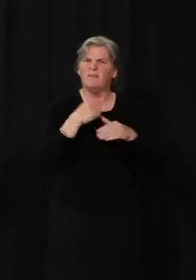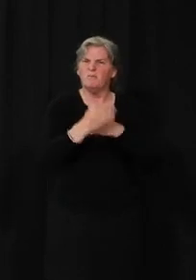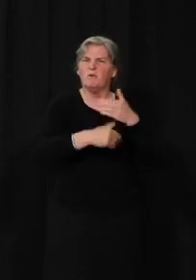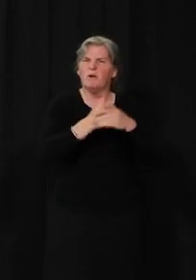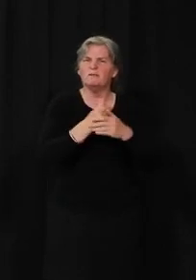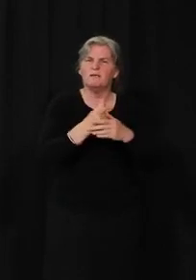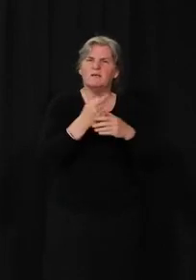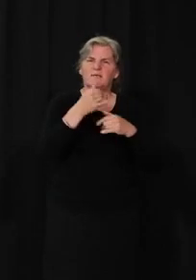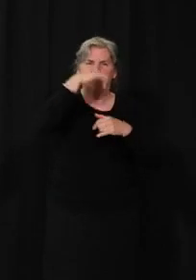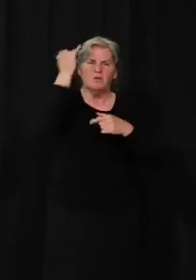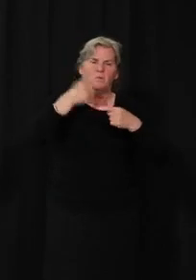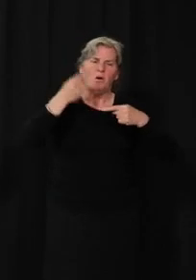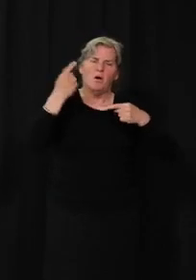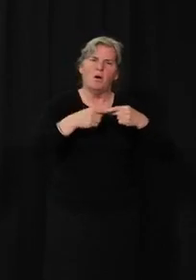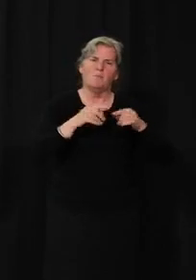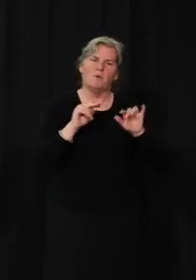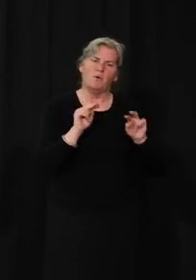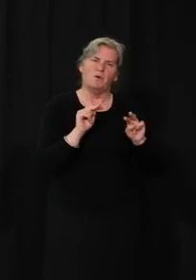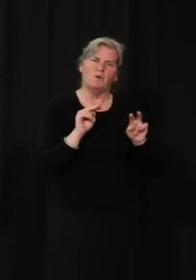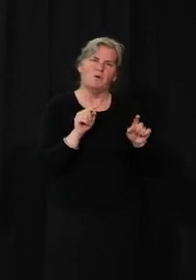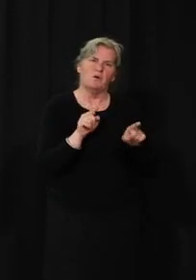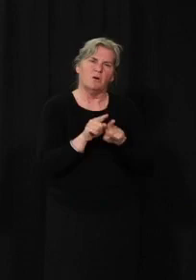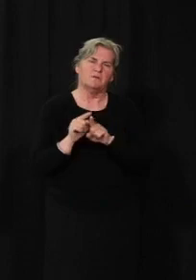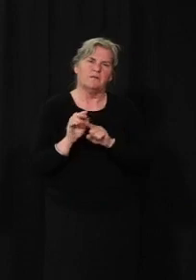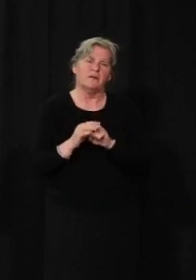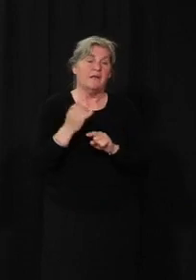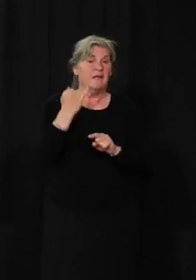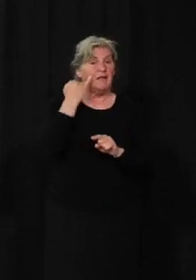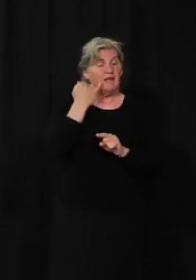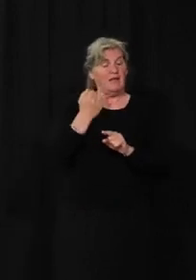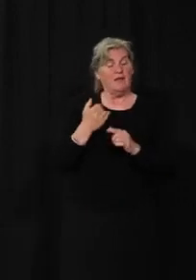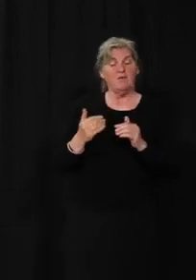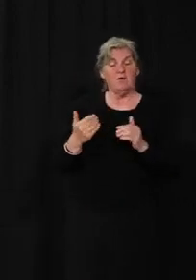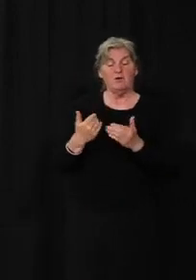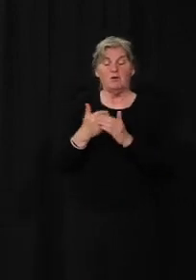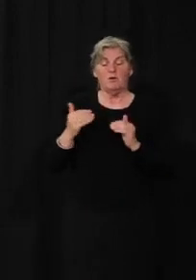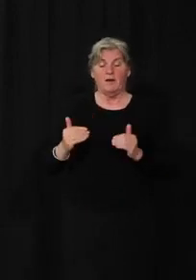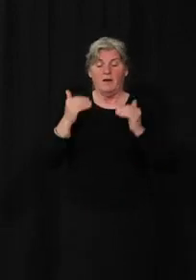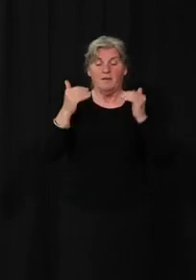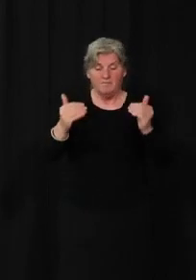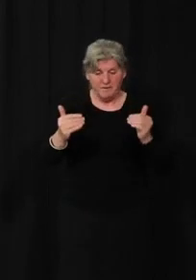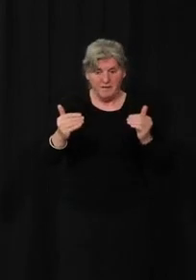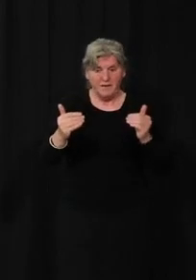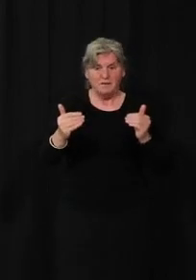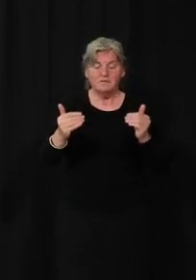Again, if we feel or if we find ourselves in a new phase and we still have the civil emergency